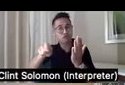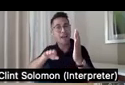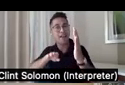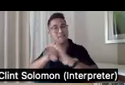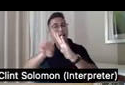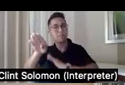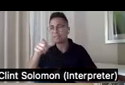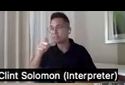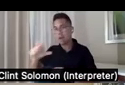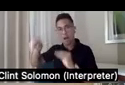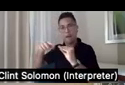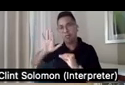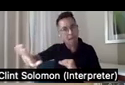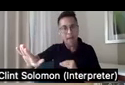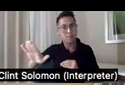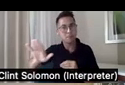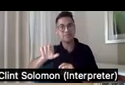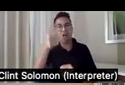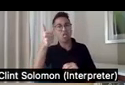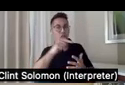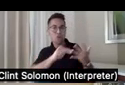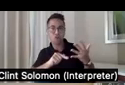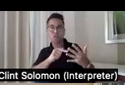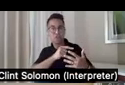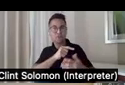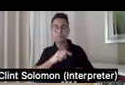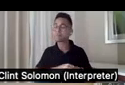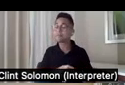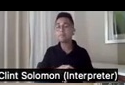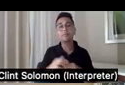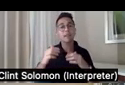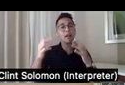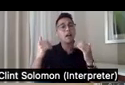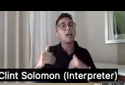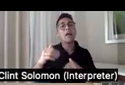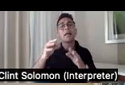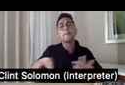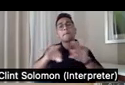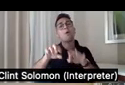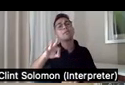so another idea is the importance of experiences and i think right away of the kids who